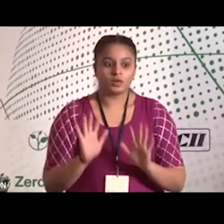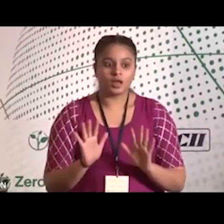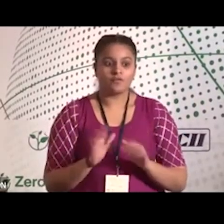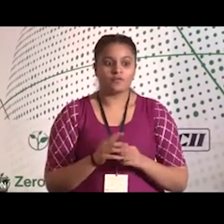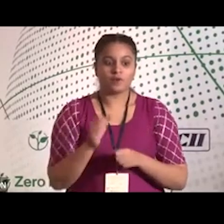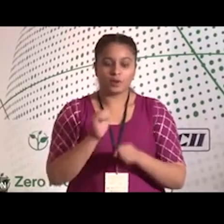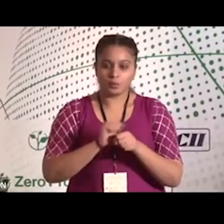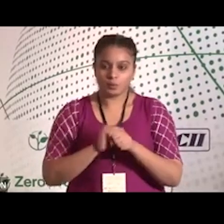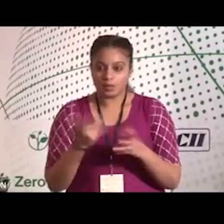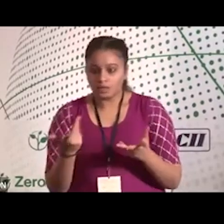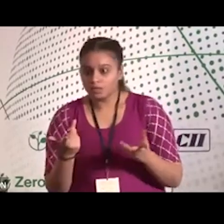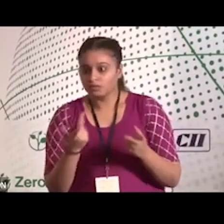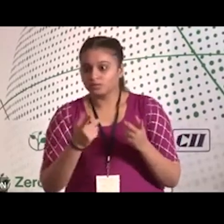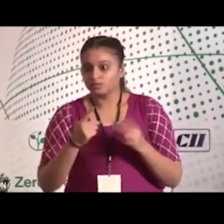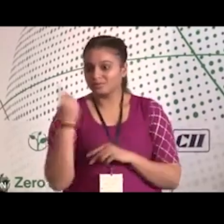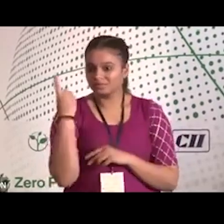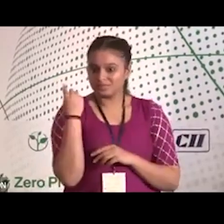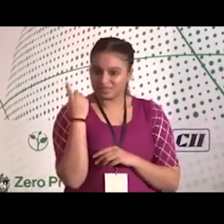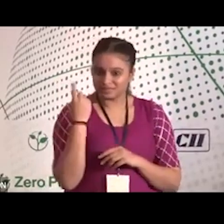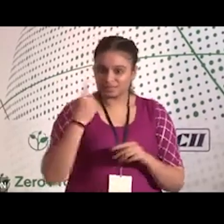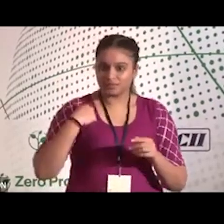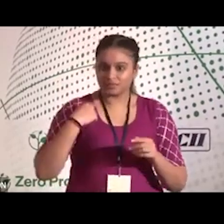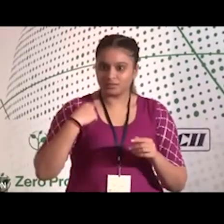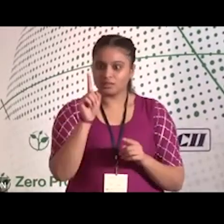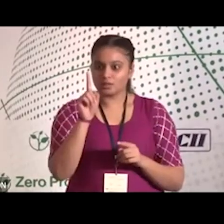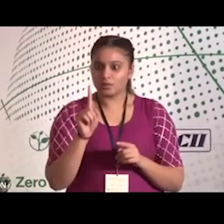That I think is to be, you know, one of the battles